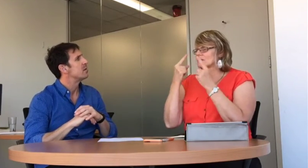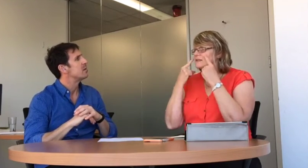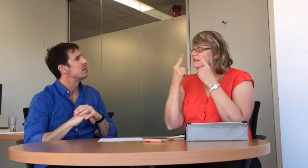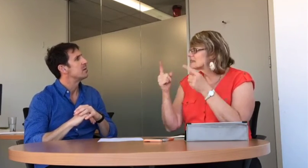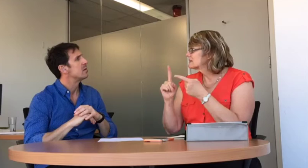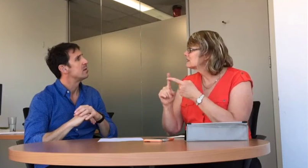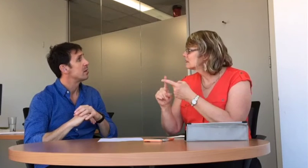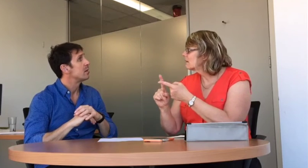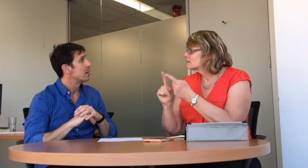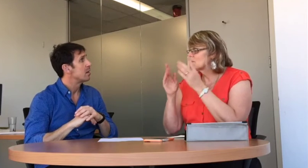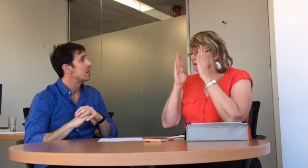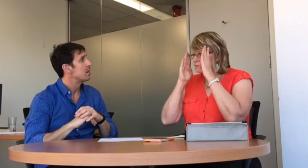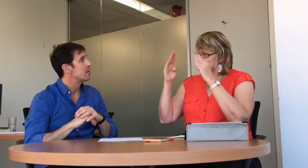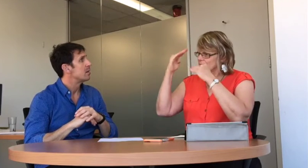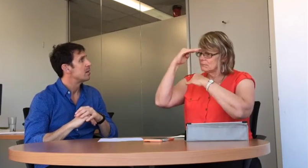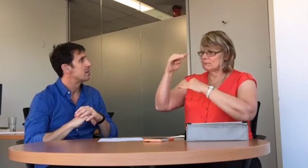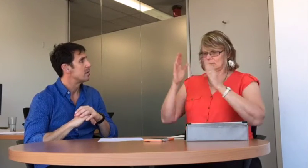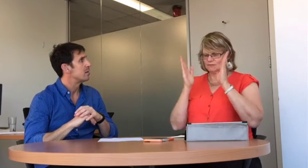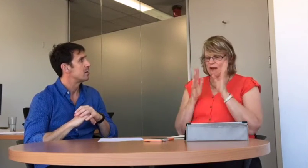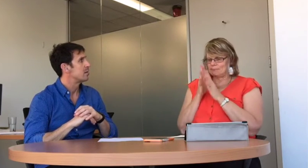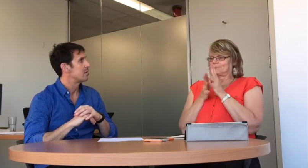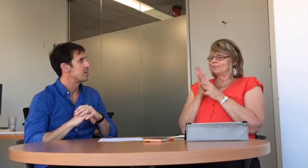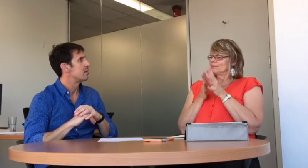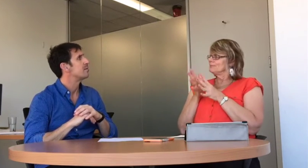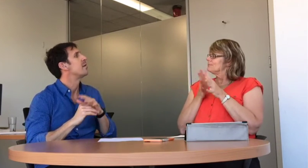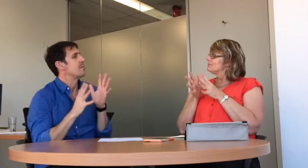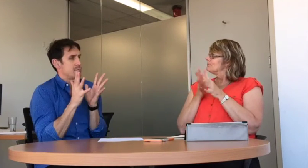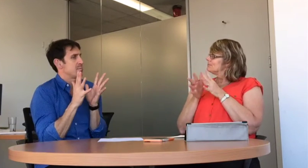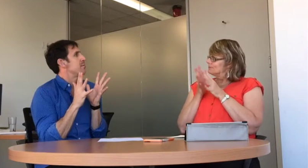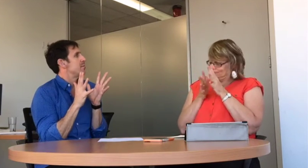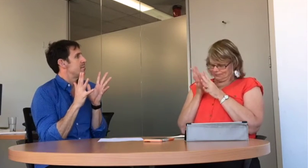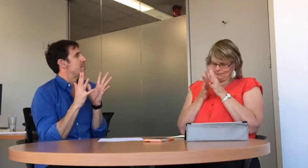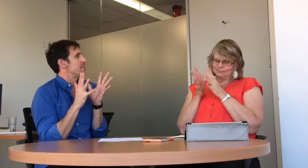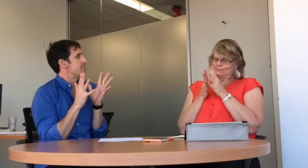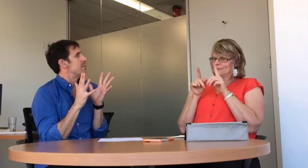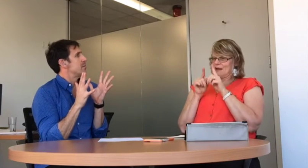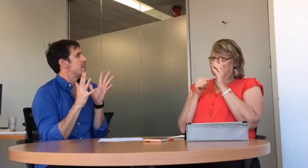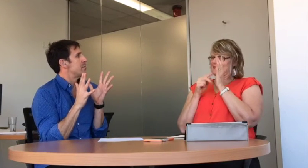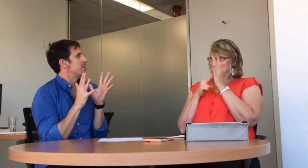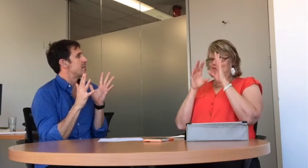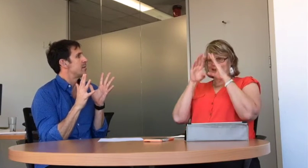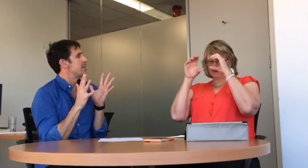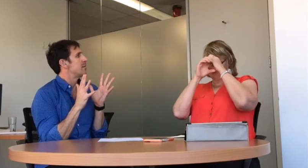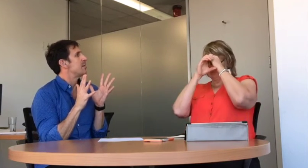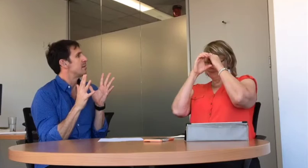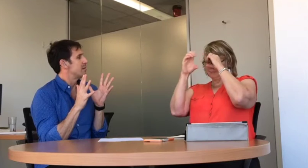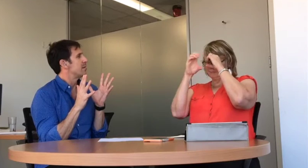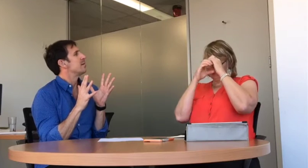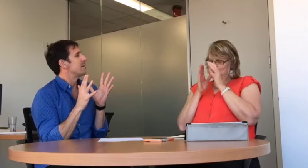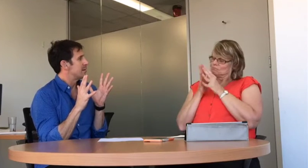or hand over hand tactile interpreting? Well, at the time, Mr Rorig still had some sight, so it was visual frame,